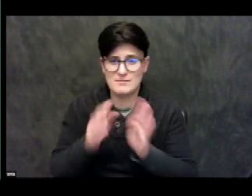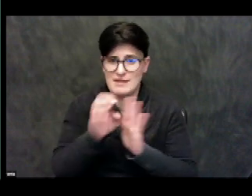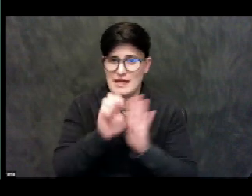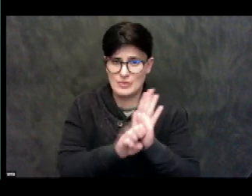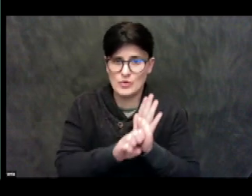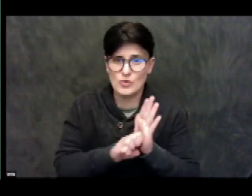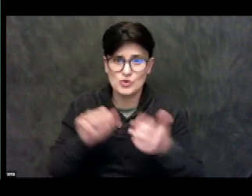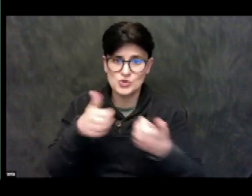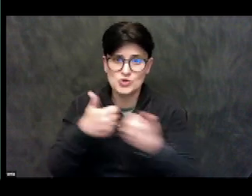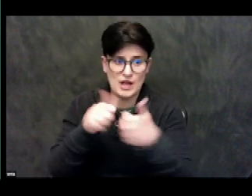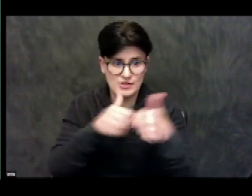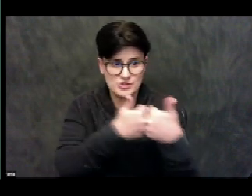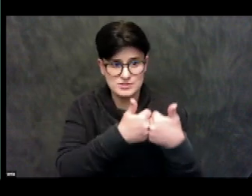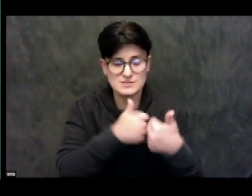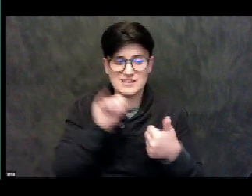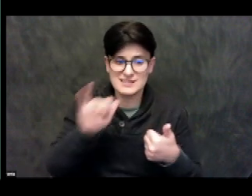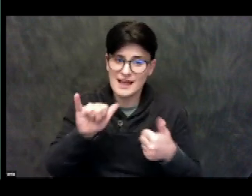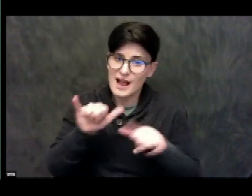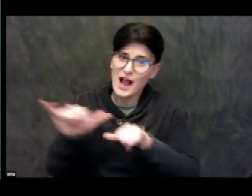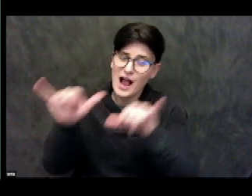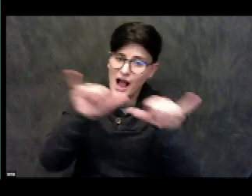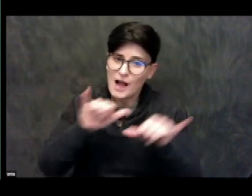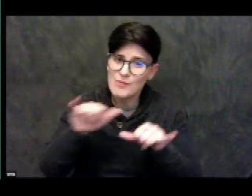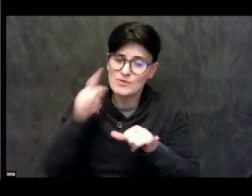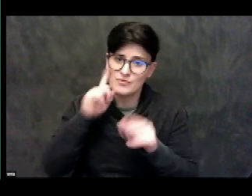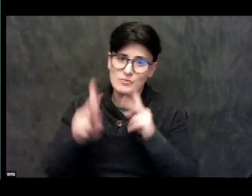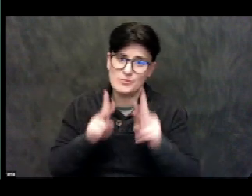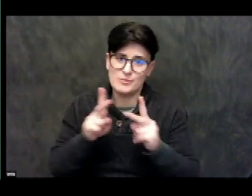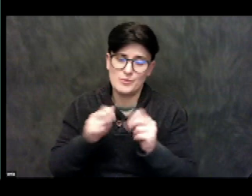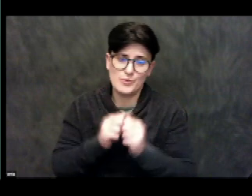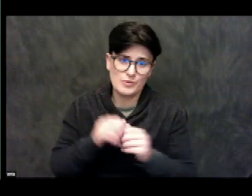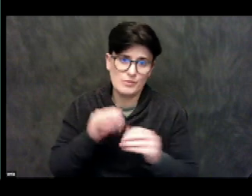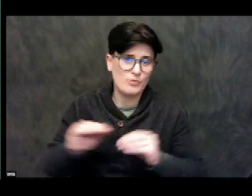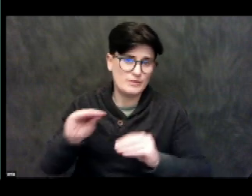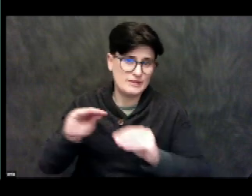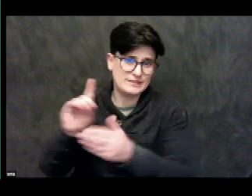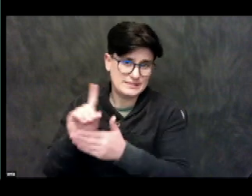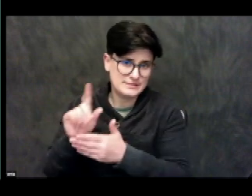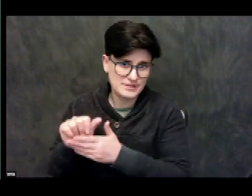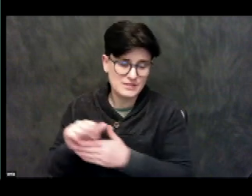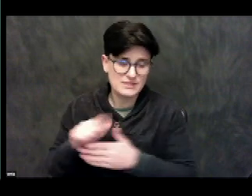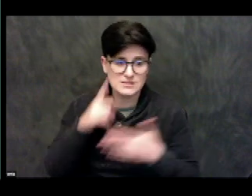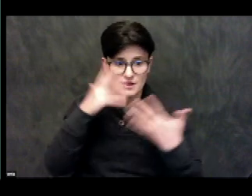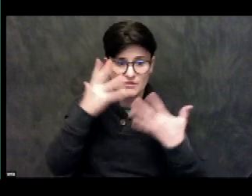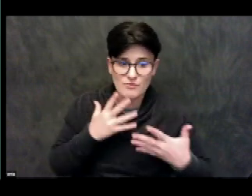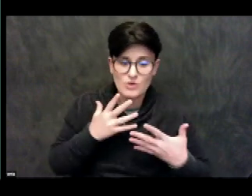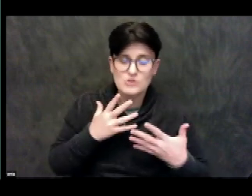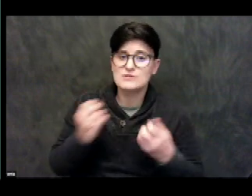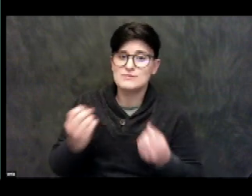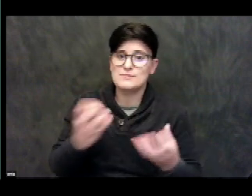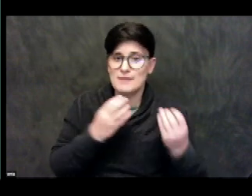on that are common for people with mobility disabilities. Unfortunately, there are numerous examples of inequities and